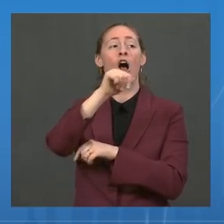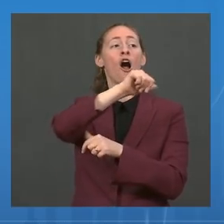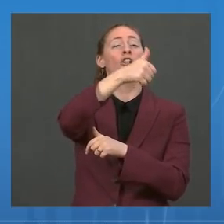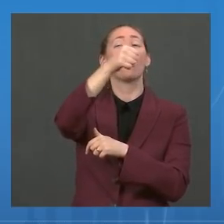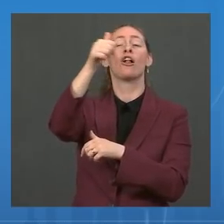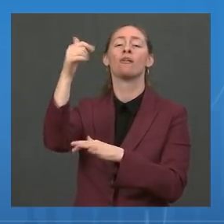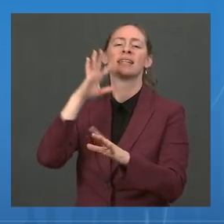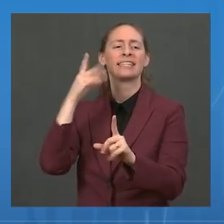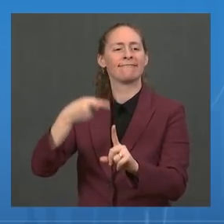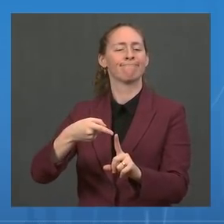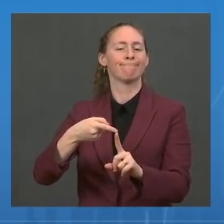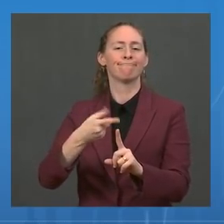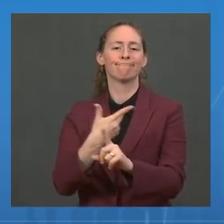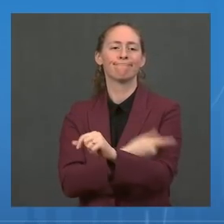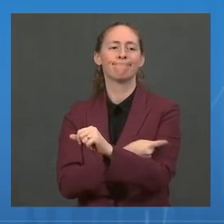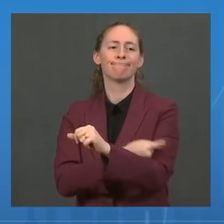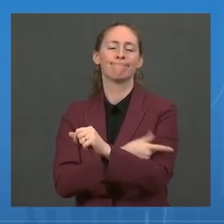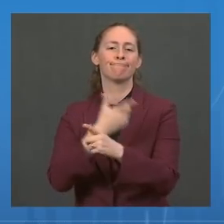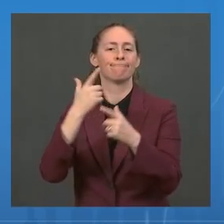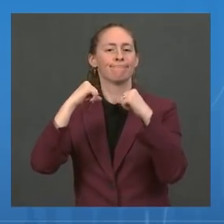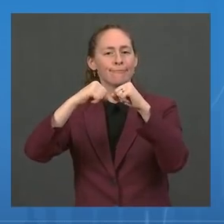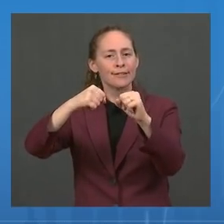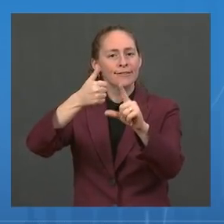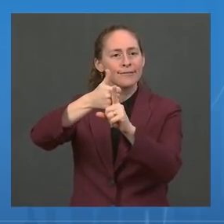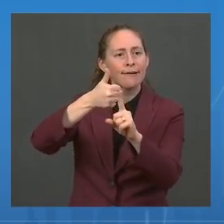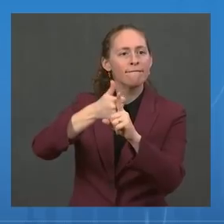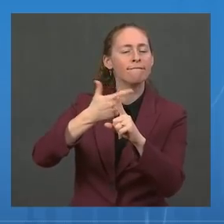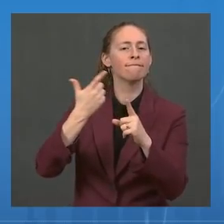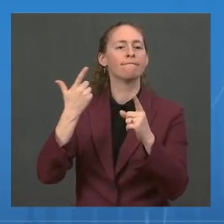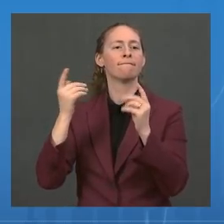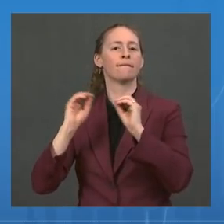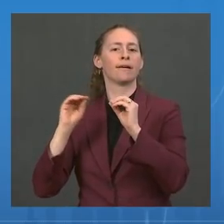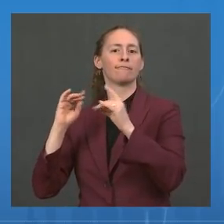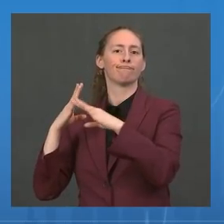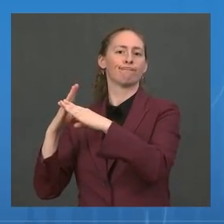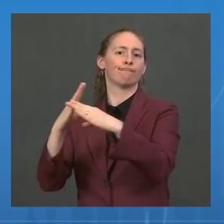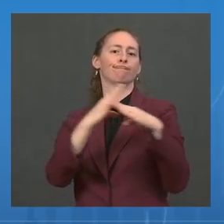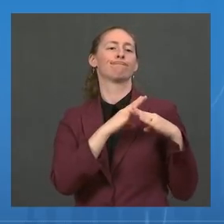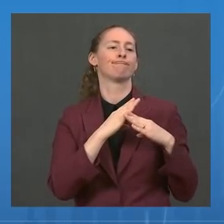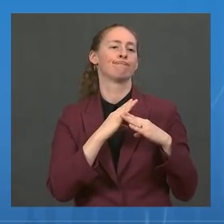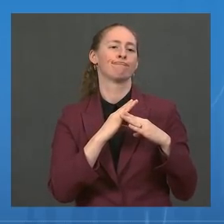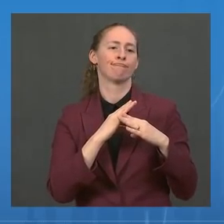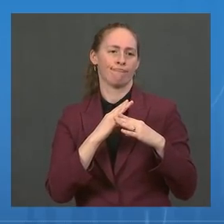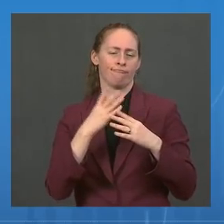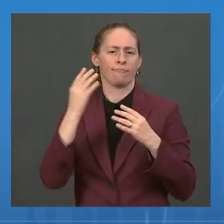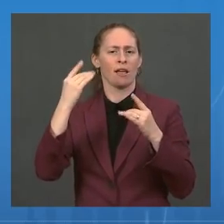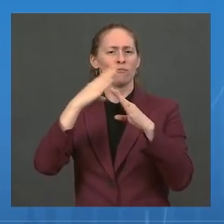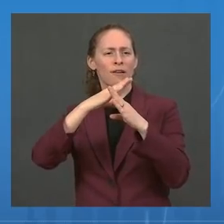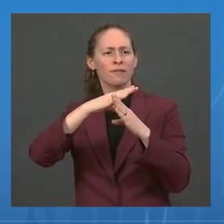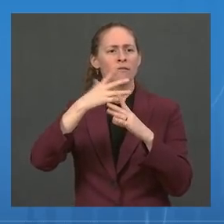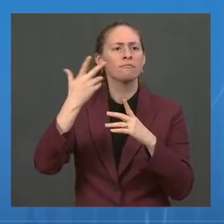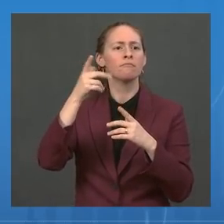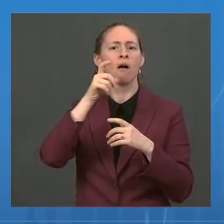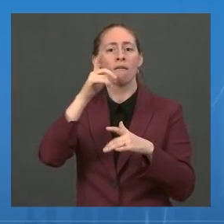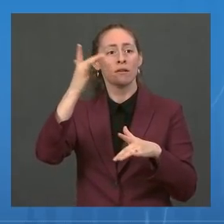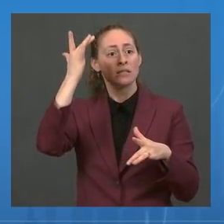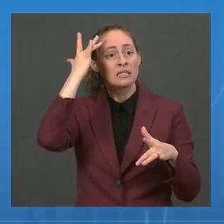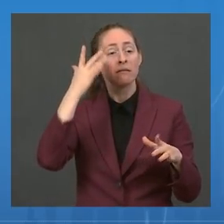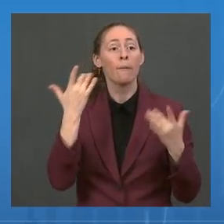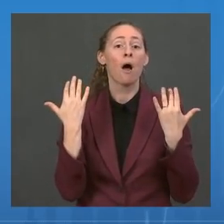It can prevent you from getting COVID in the first place. And we want to prevent infections, not just wait to treat them once they happen.